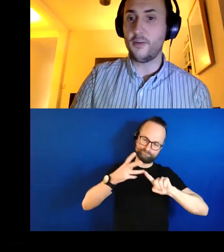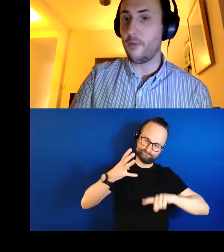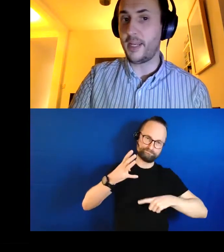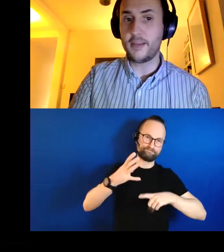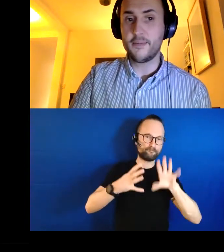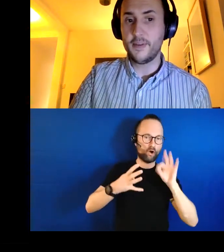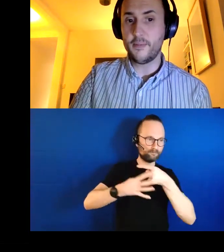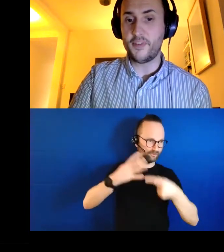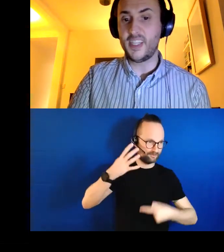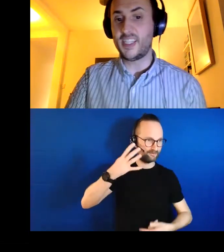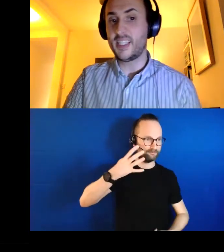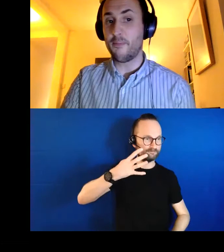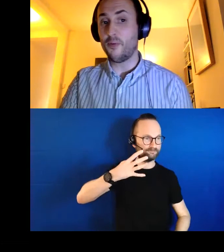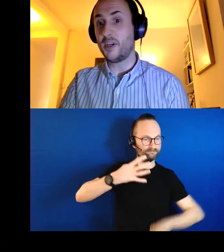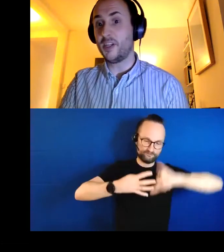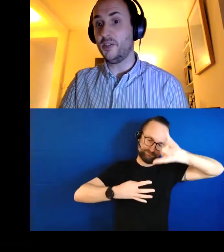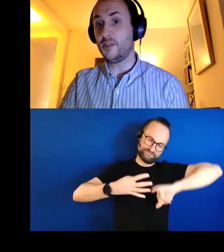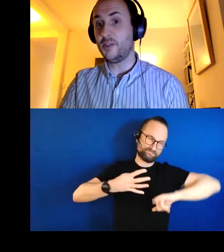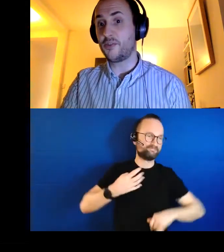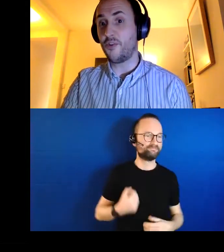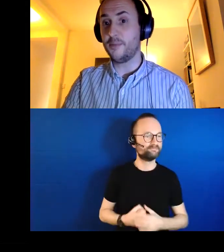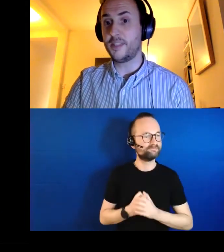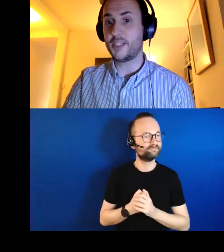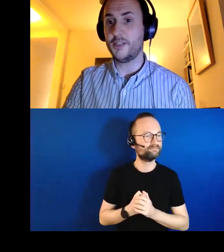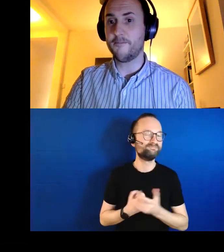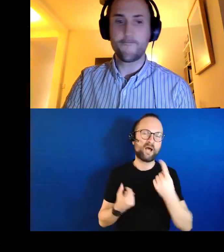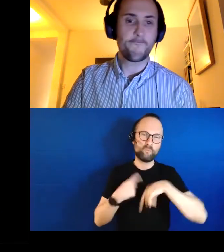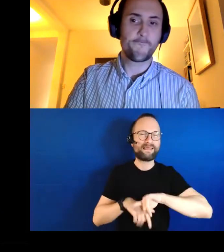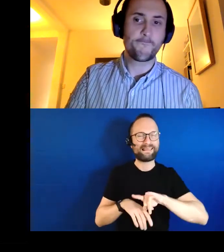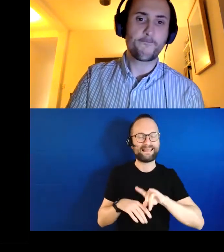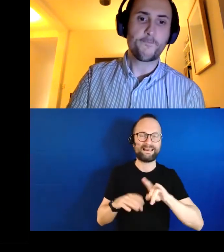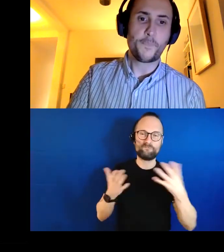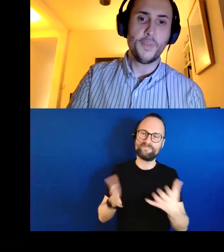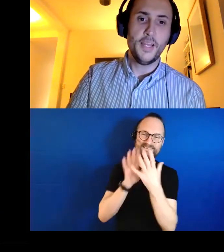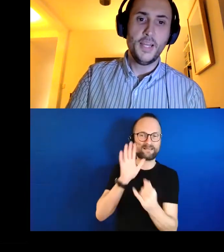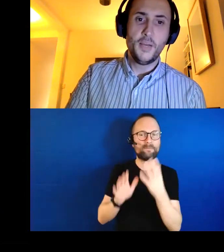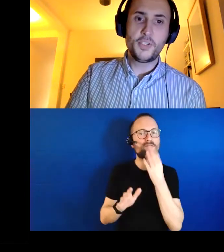It is above: And then the big section there is for report, when you click the report section it opens up a number of options which you can pick.